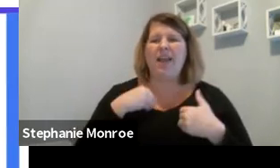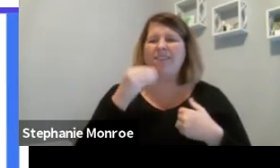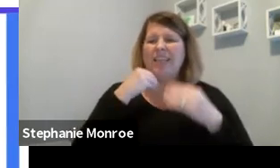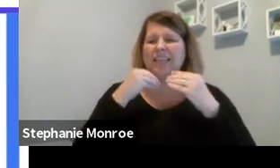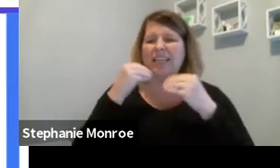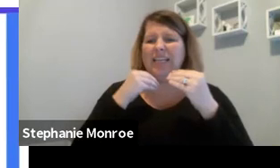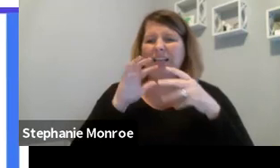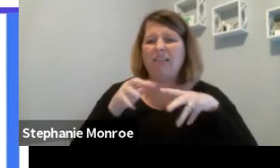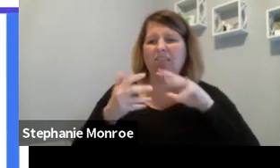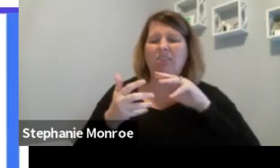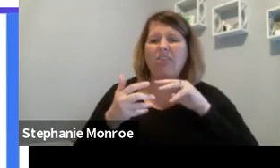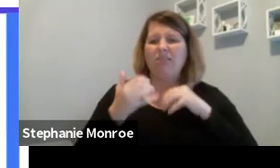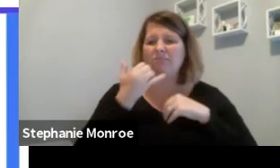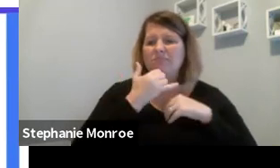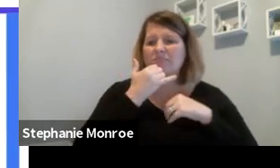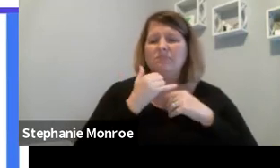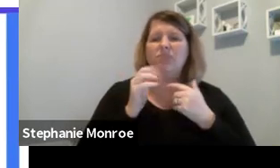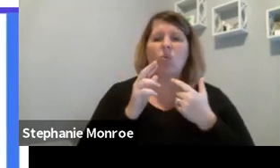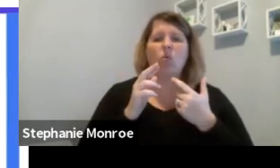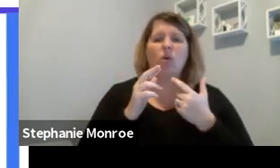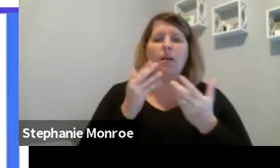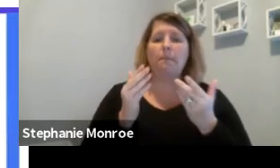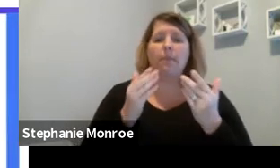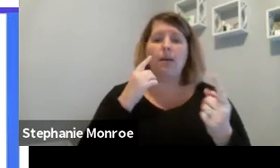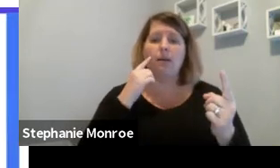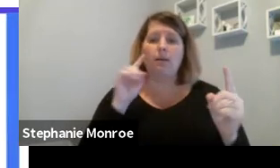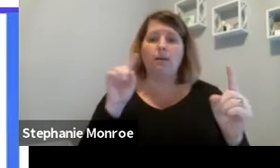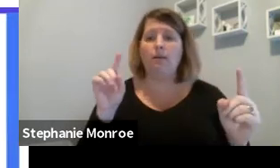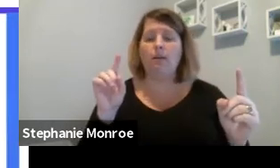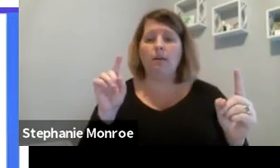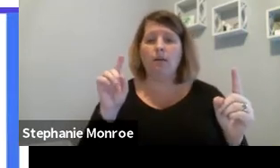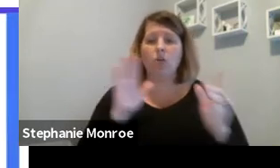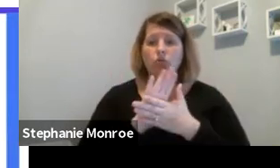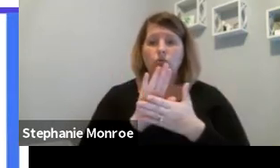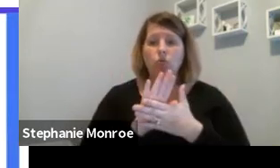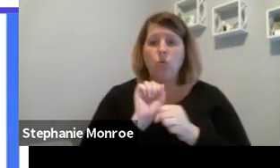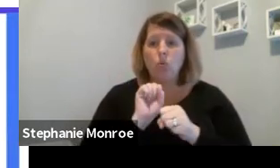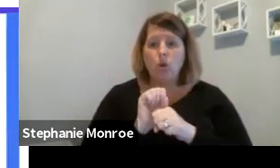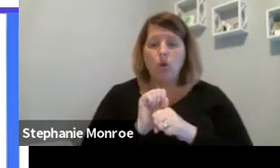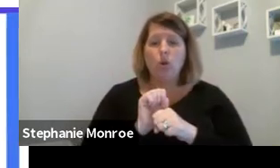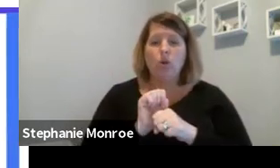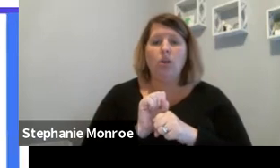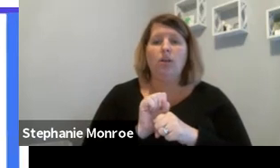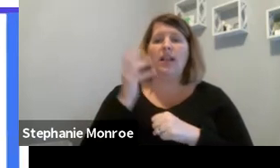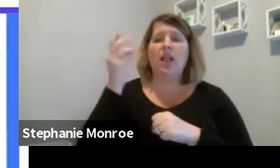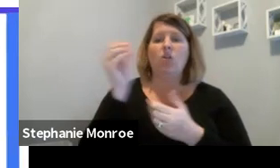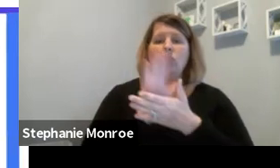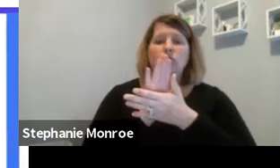or they may also excel in their schoolwork, in their extracurricular activities,